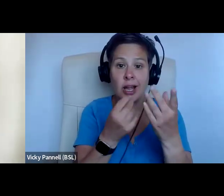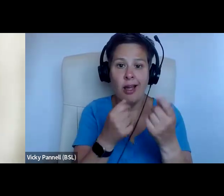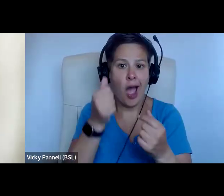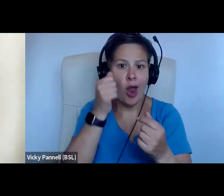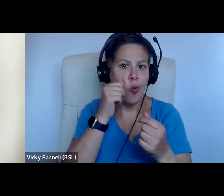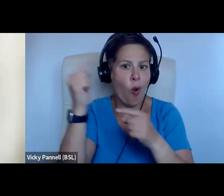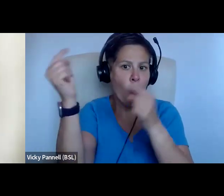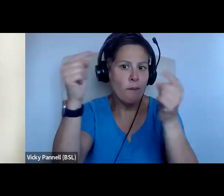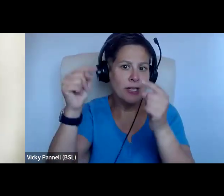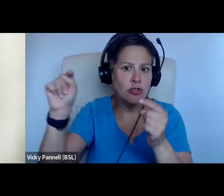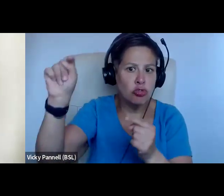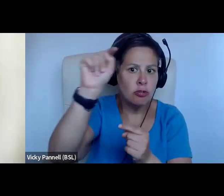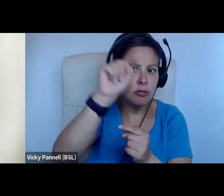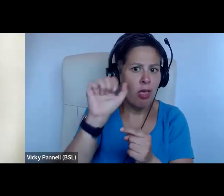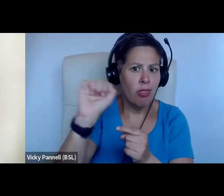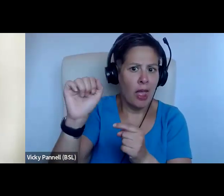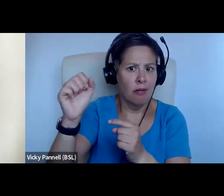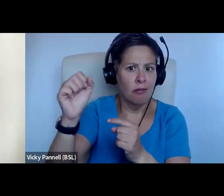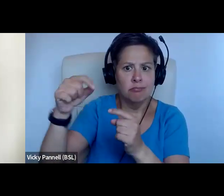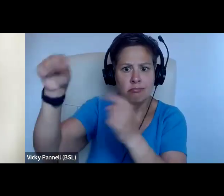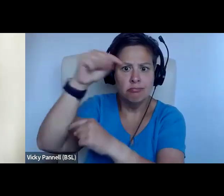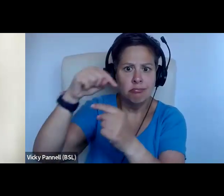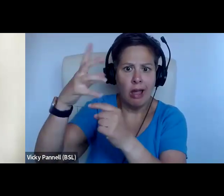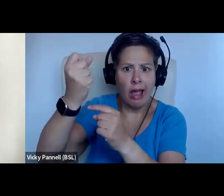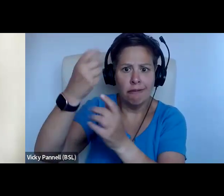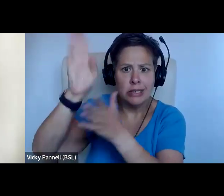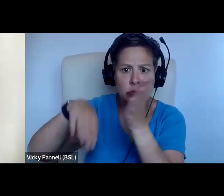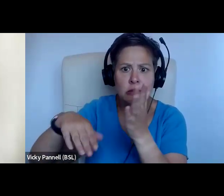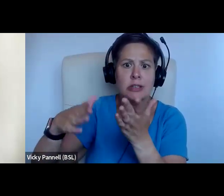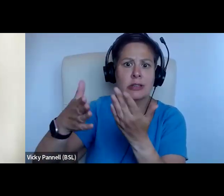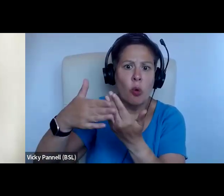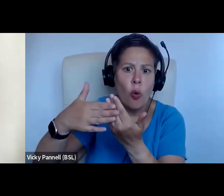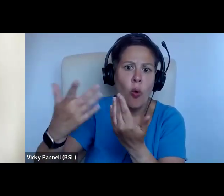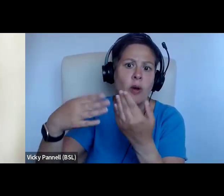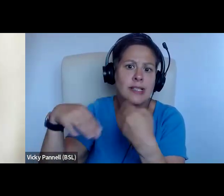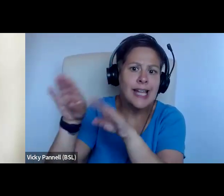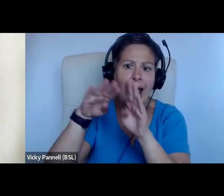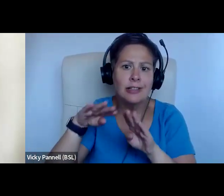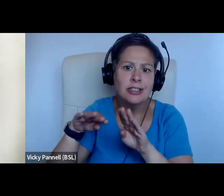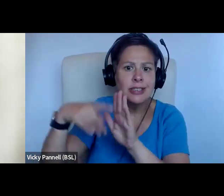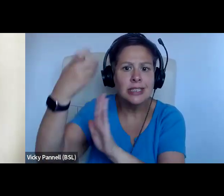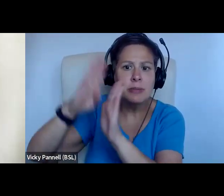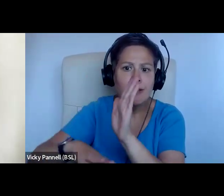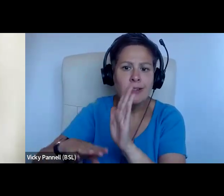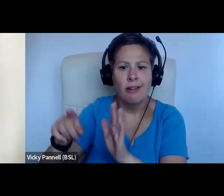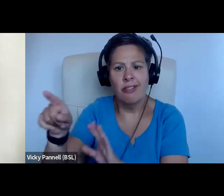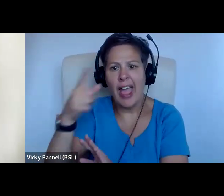or the like. And I felt that I knew the topic well enoughThat I could demonstrate some of my ability